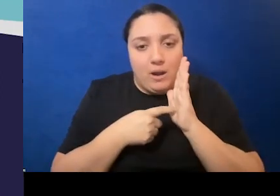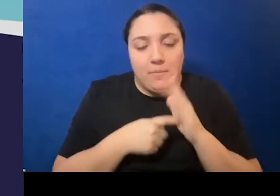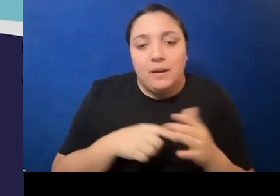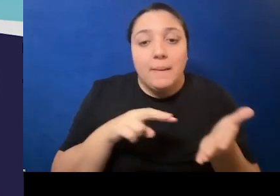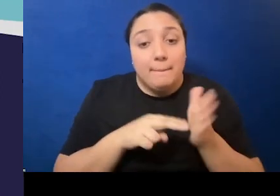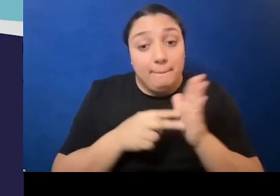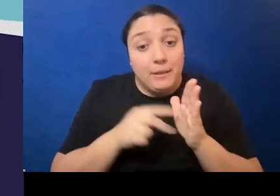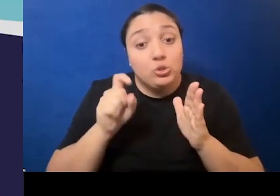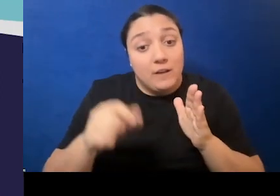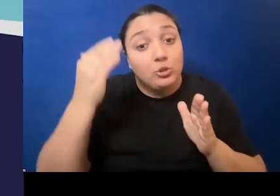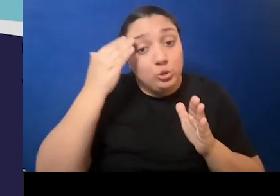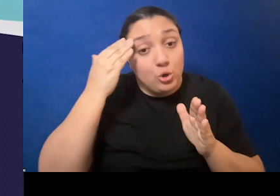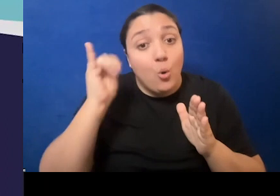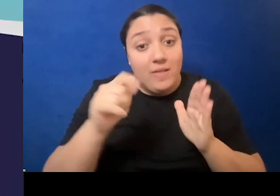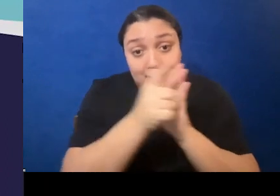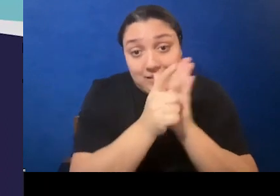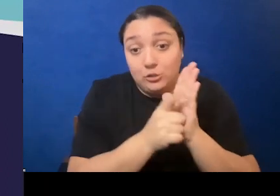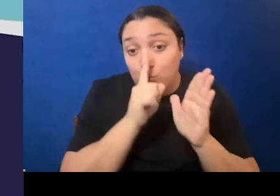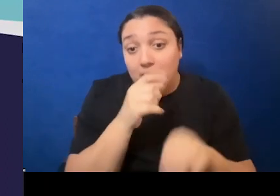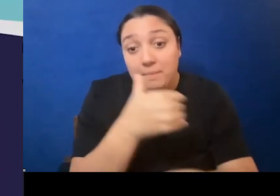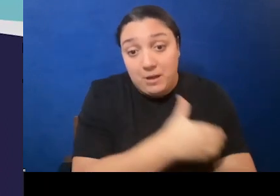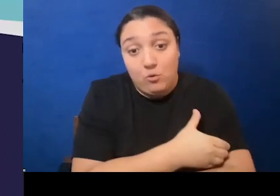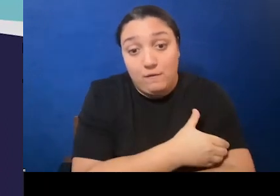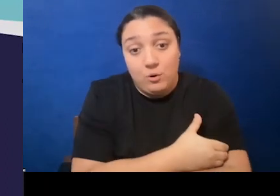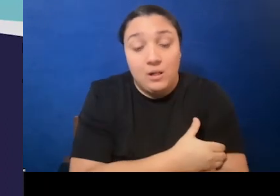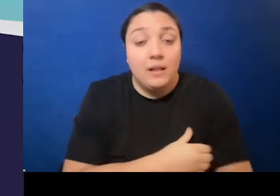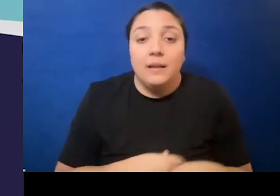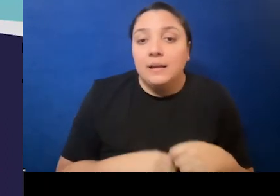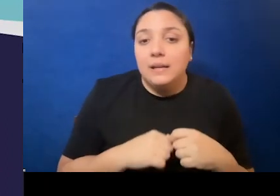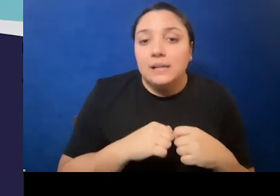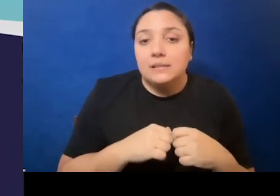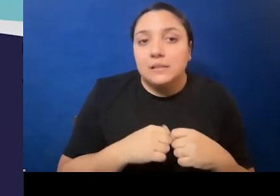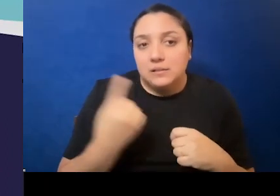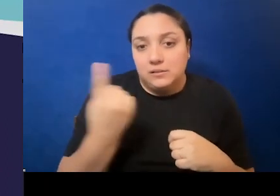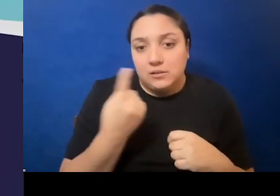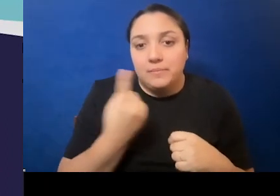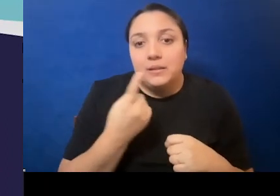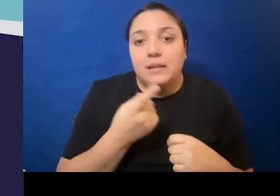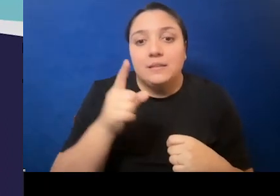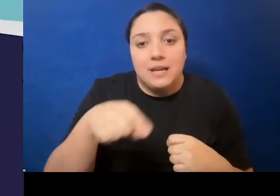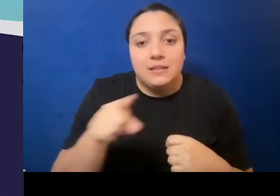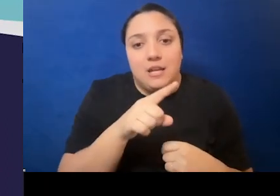SO IT IS IMPORTANT TO UNDERSTAND THE STATUTES, IT IS A POWERFUL STATUTE.